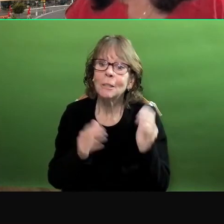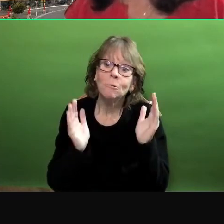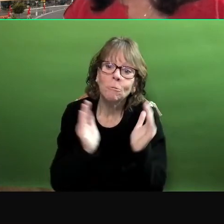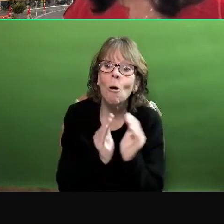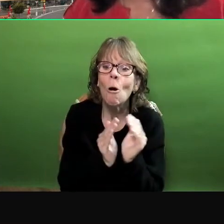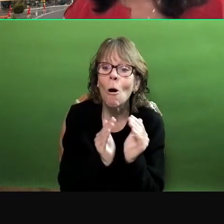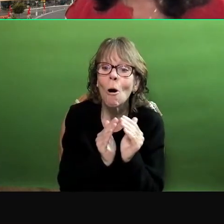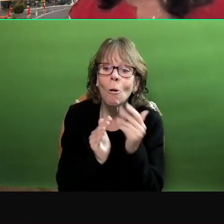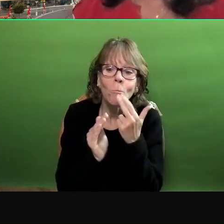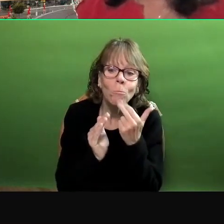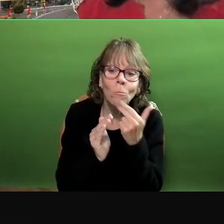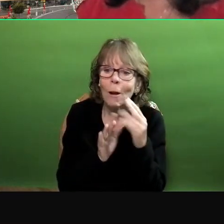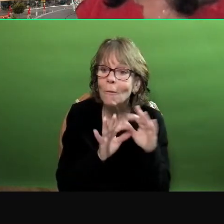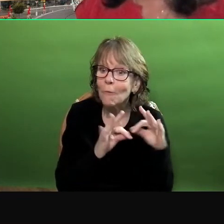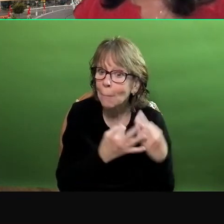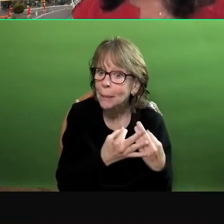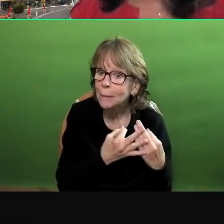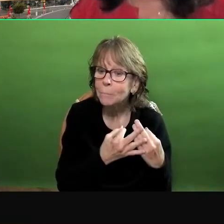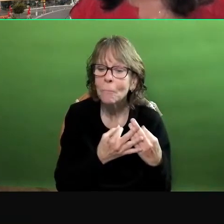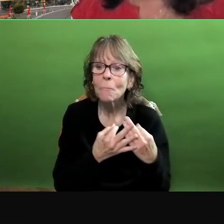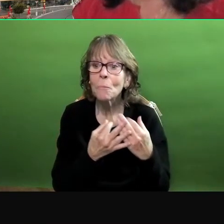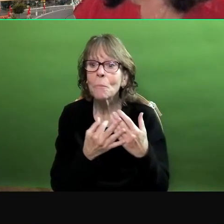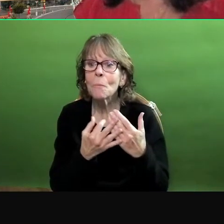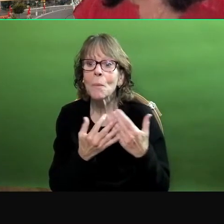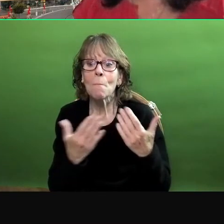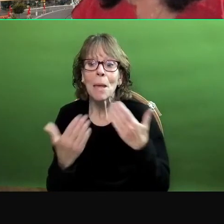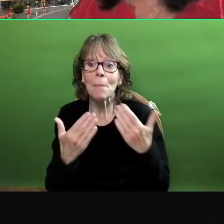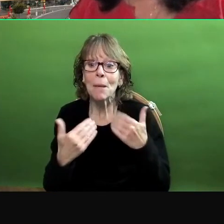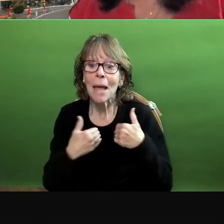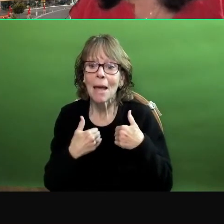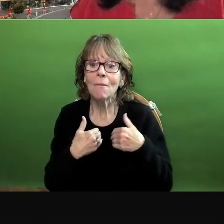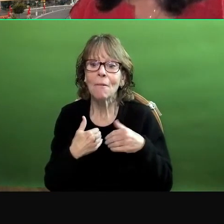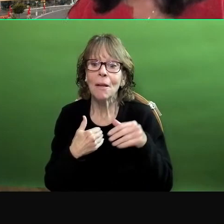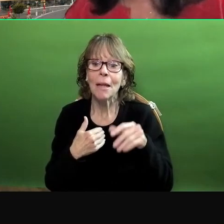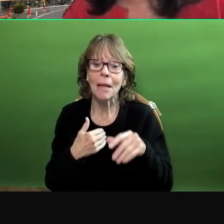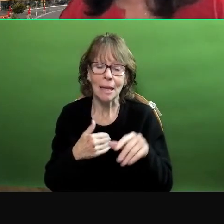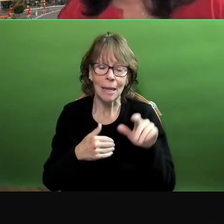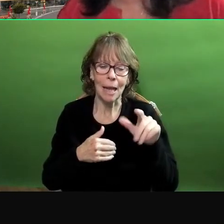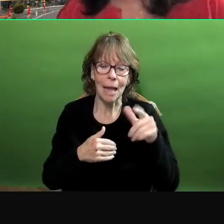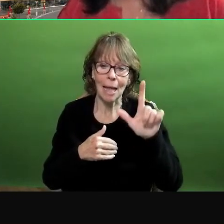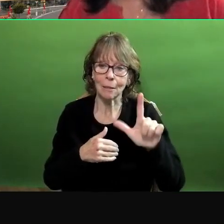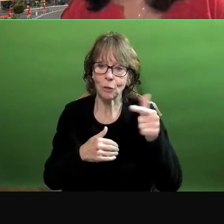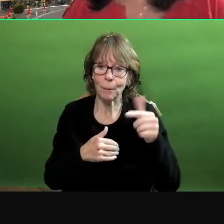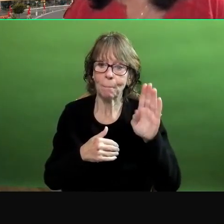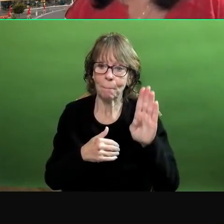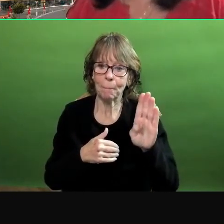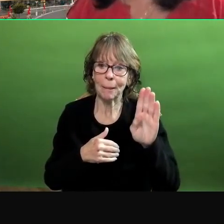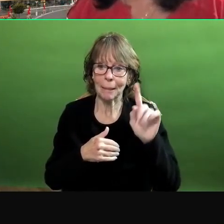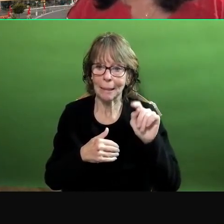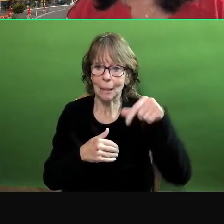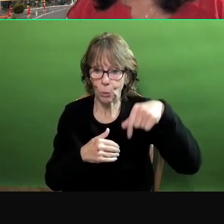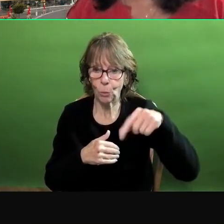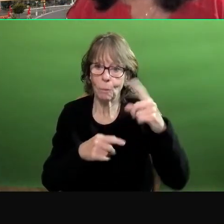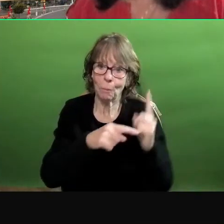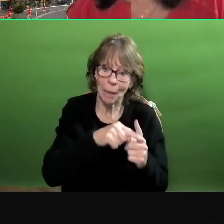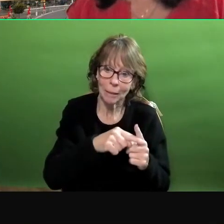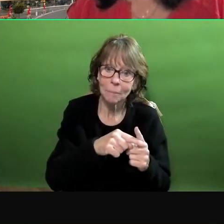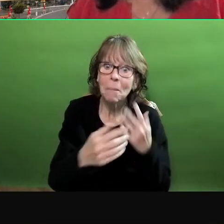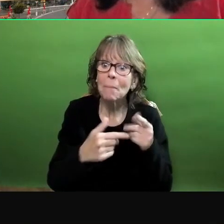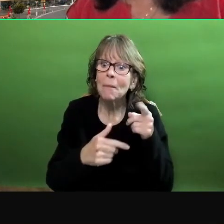People who may identify as LGBTQ+, people who may be living in multi-generational families,